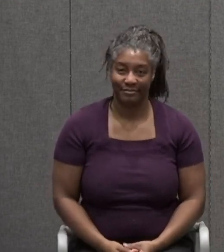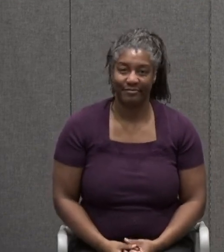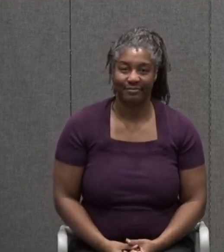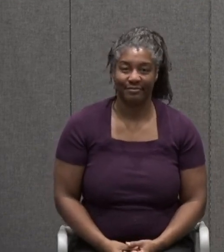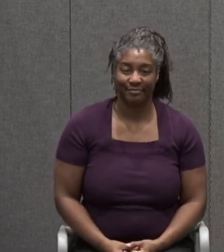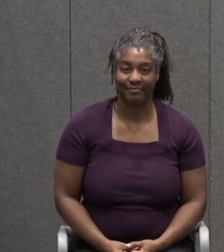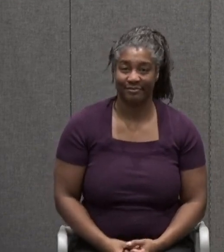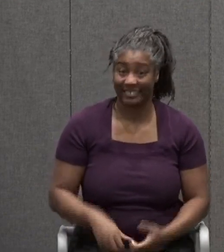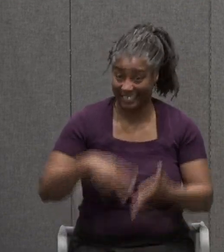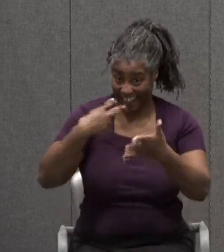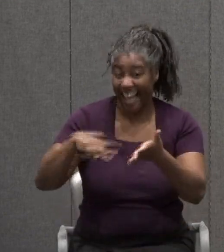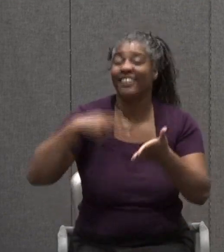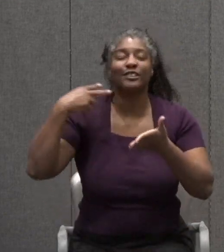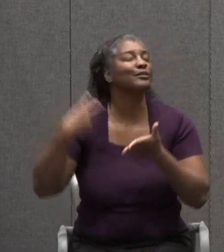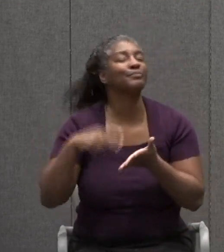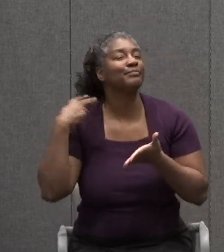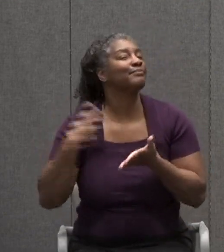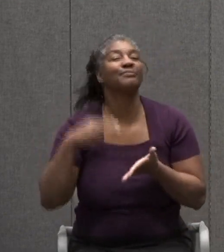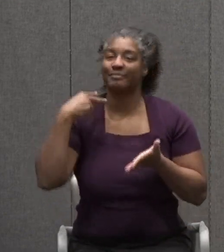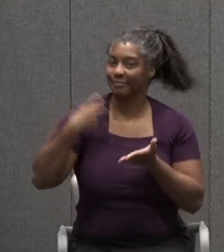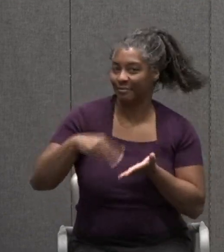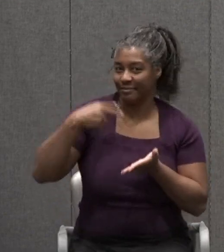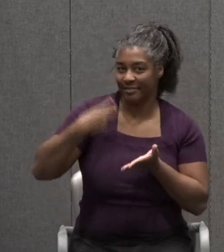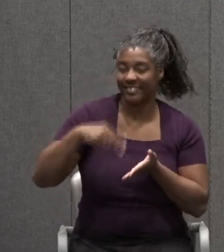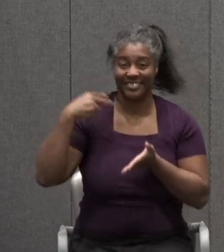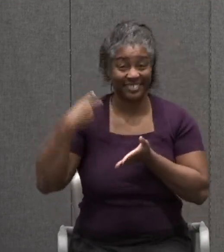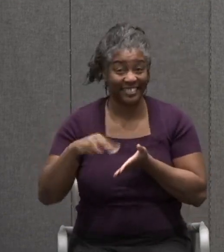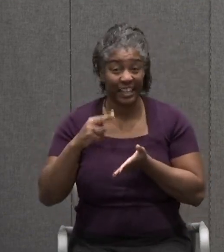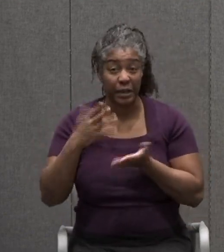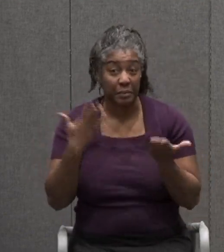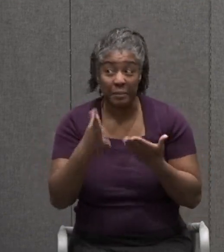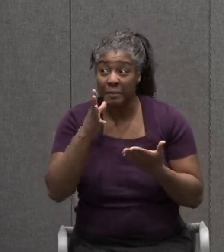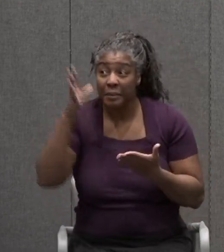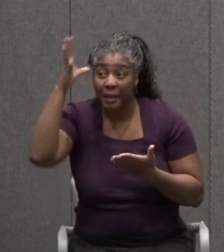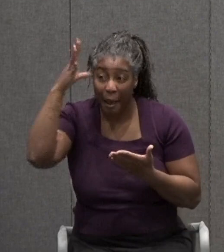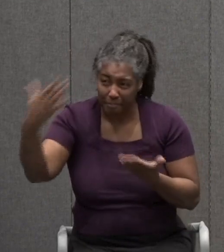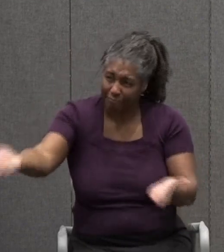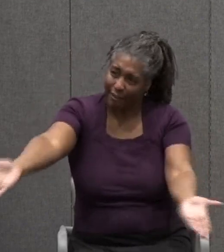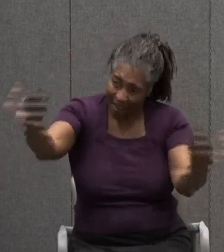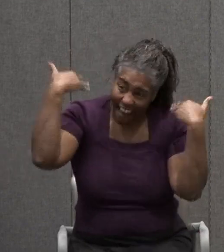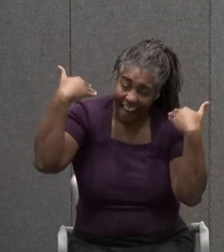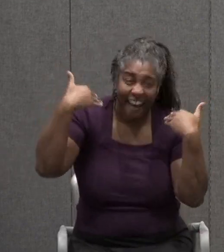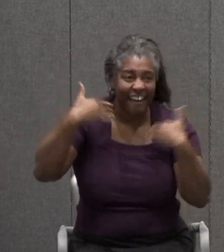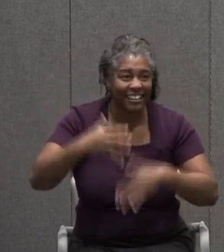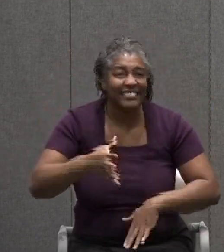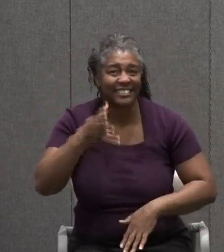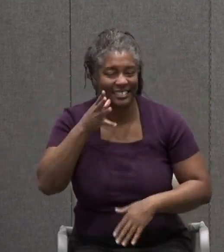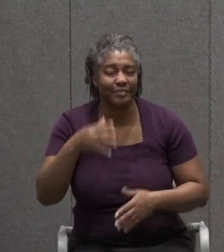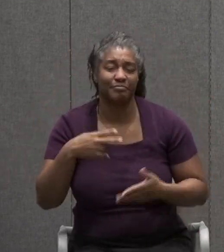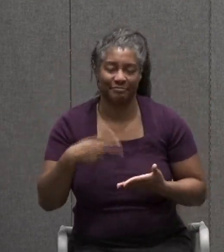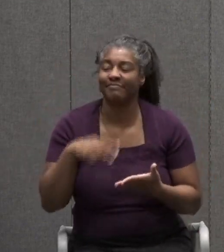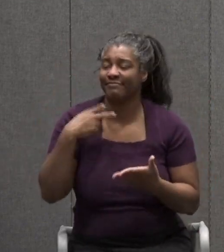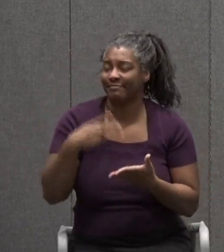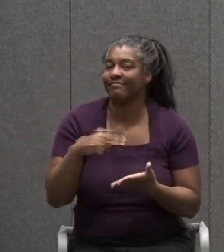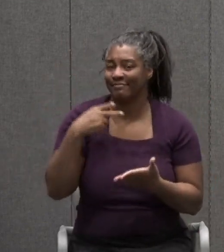I hope you're dancing. Maybe the parents are in the room and they wanna dance. You never know. Let's get a dance party going.